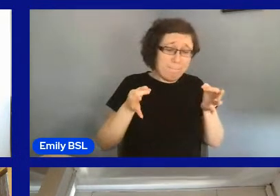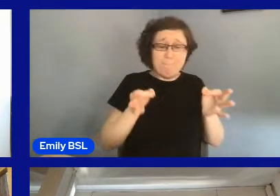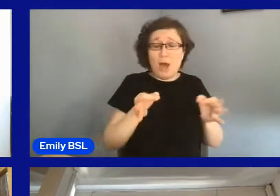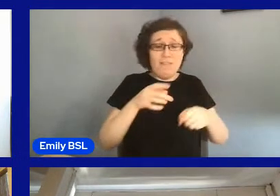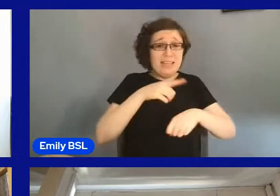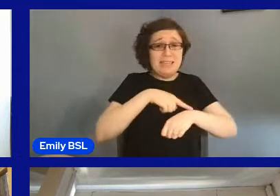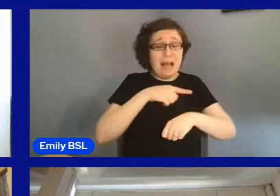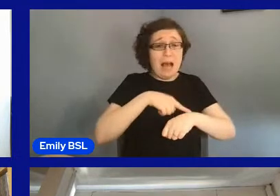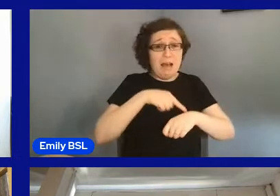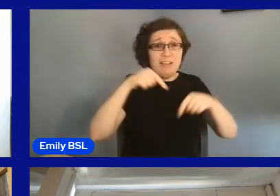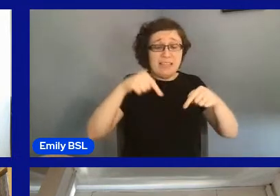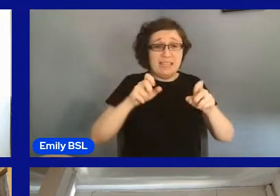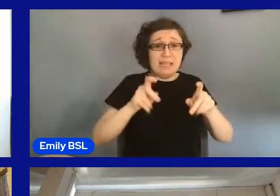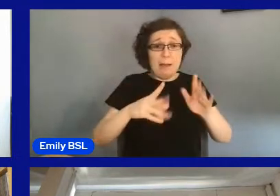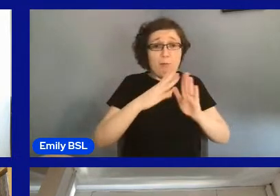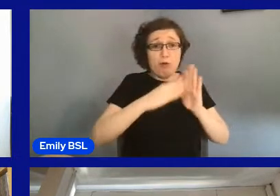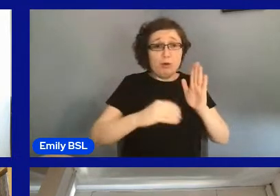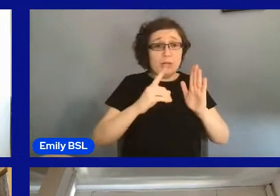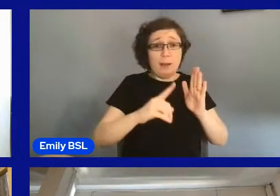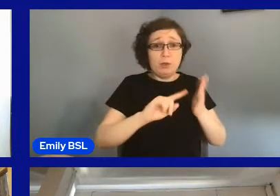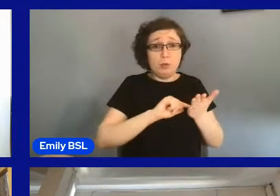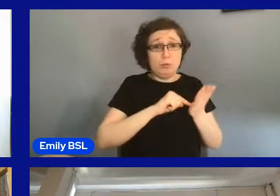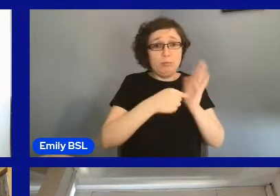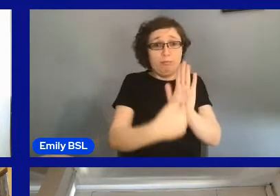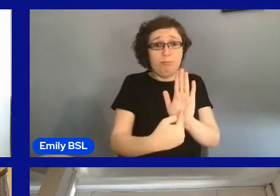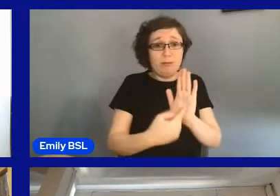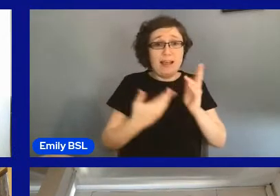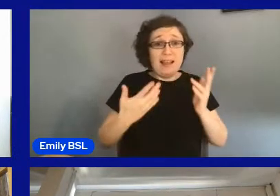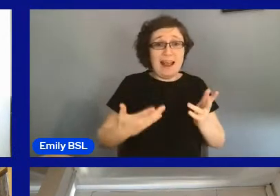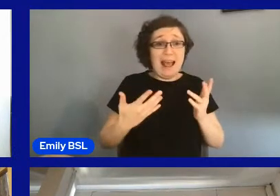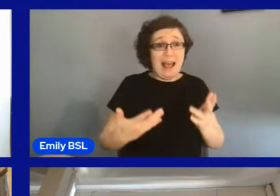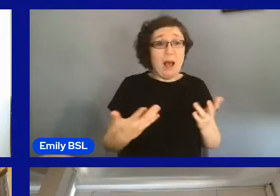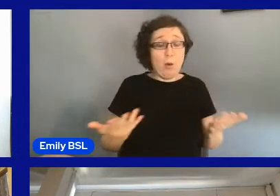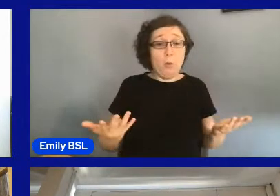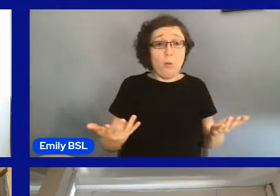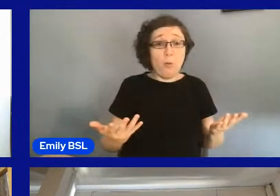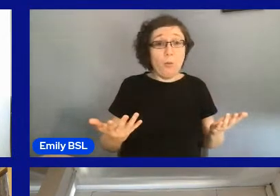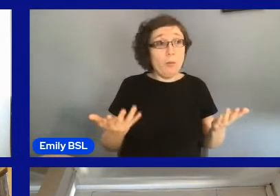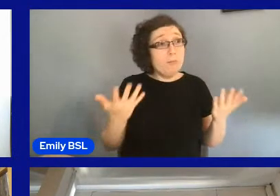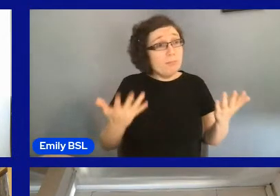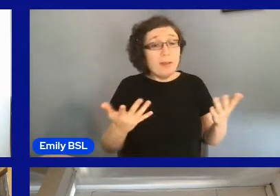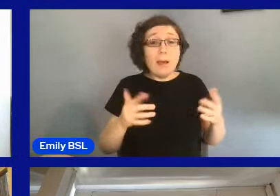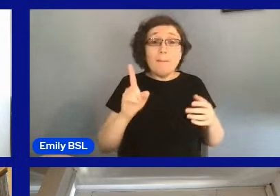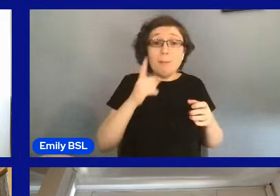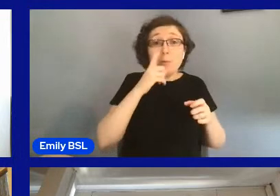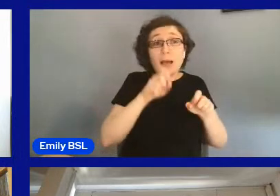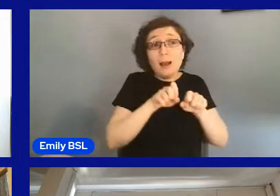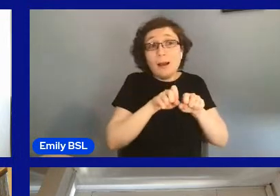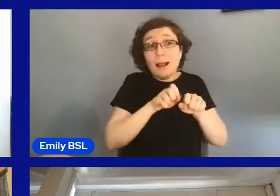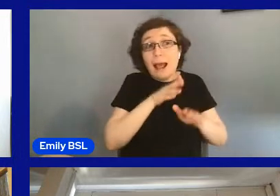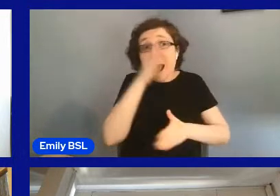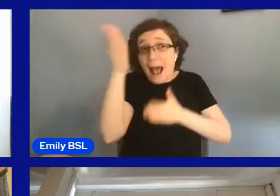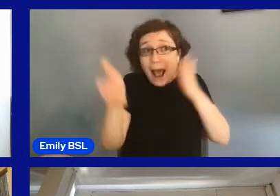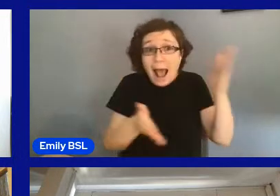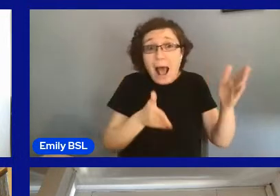prototypes to happen for us. People being able to move around cities again in May and June, but maybe not wanting to go